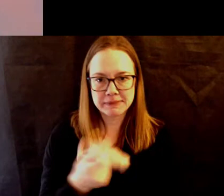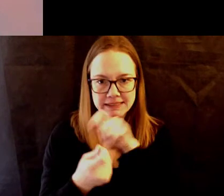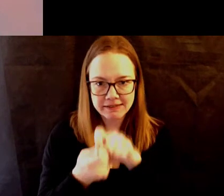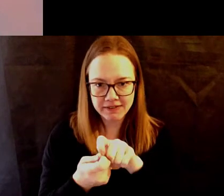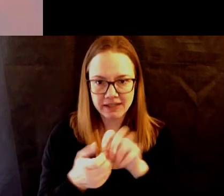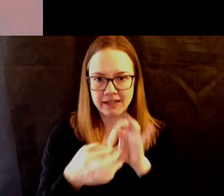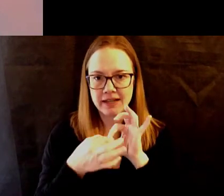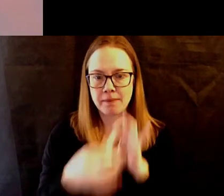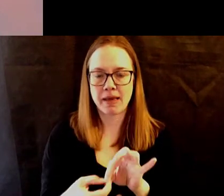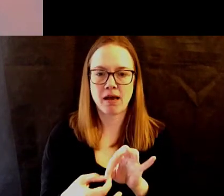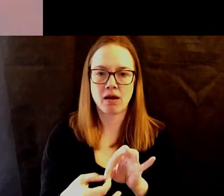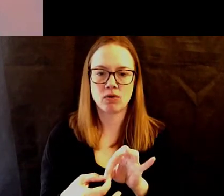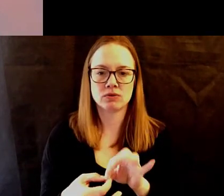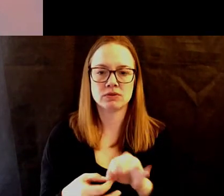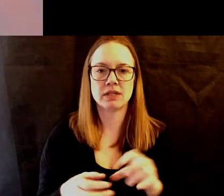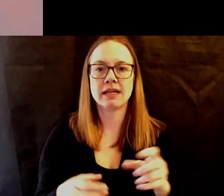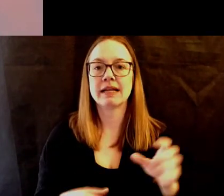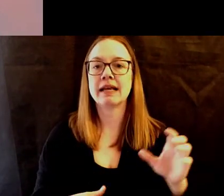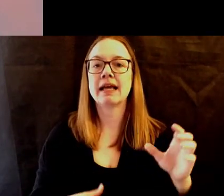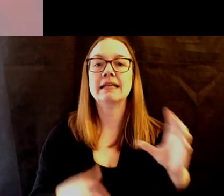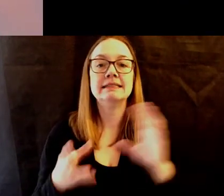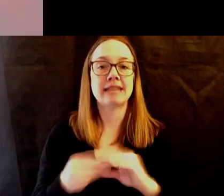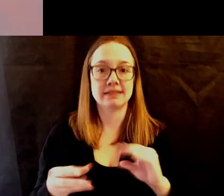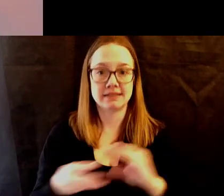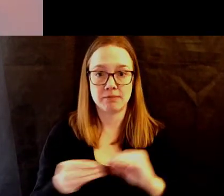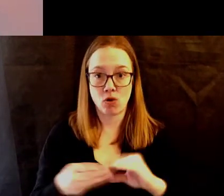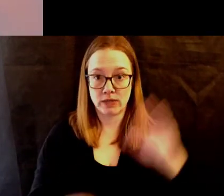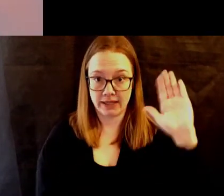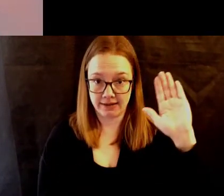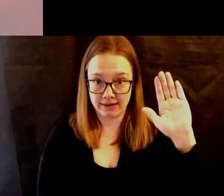how do policymakers actually use that information?